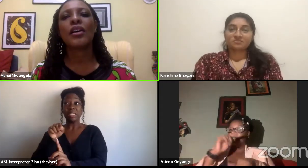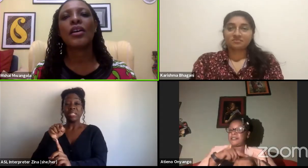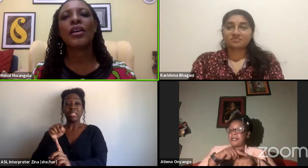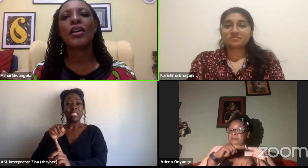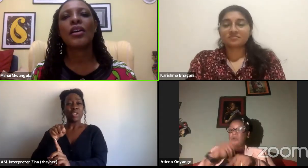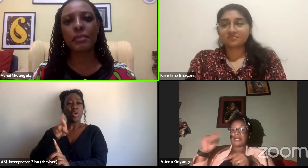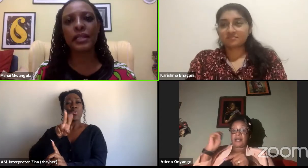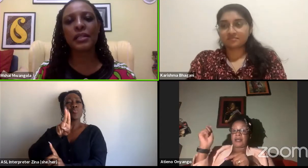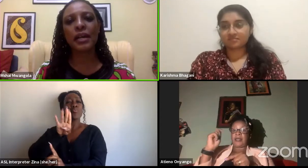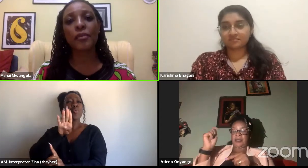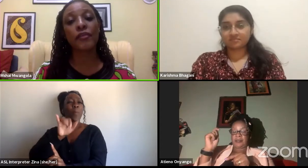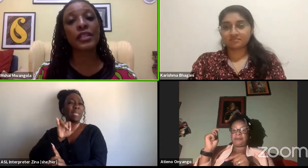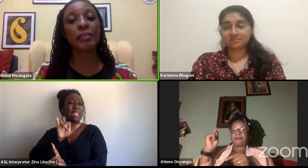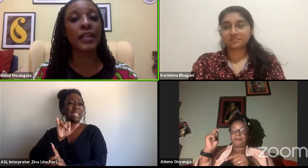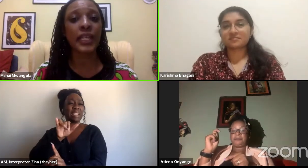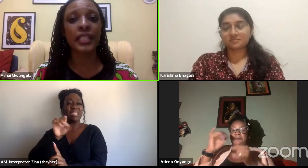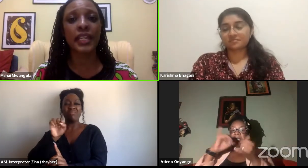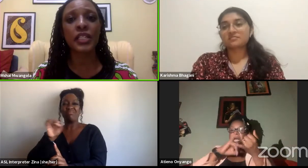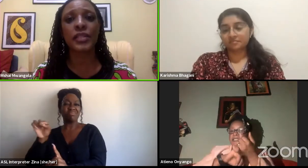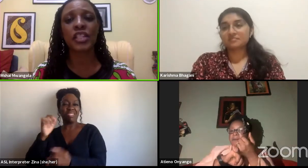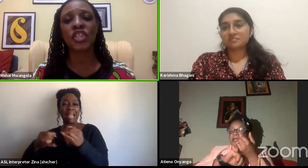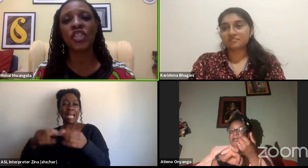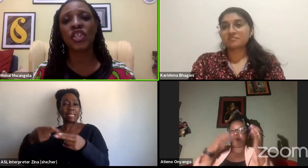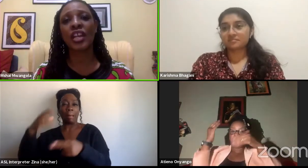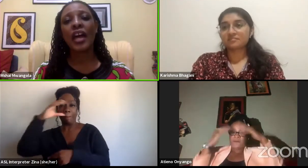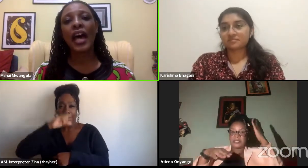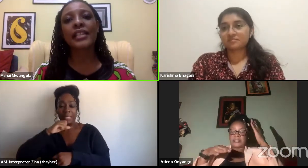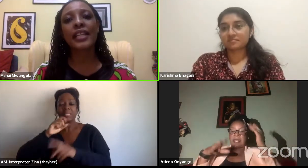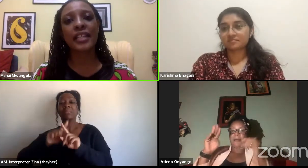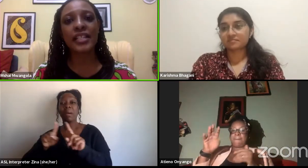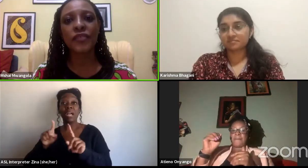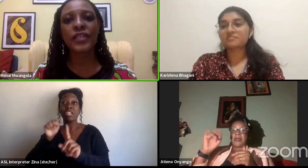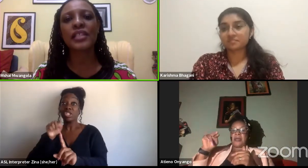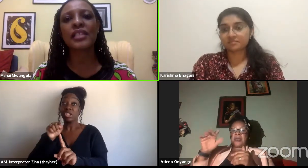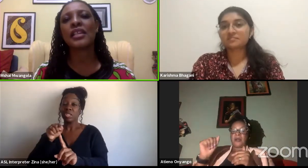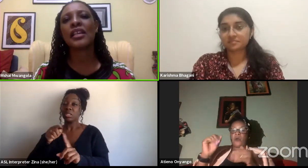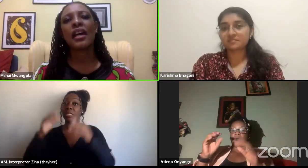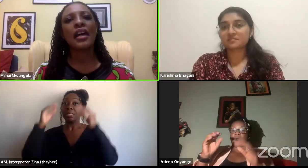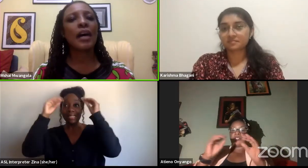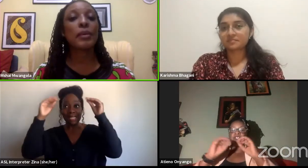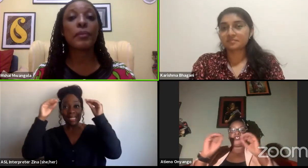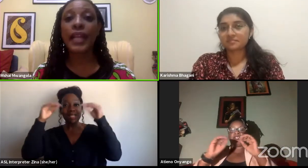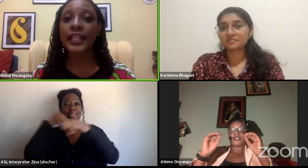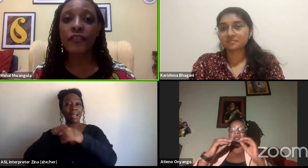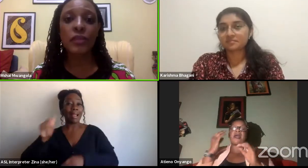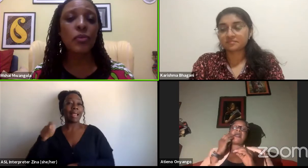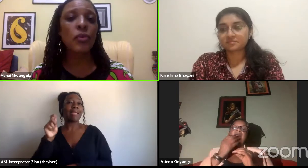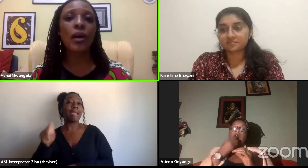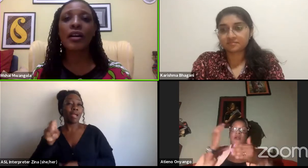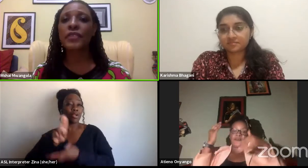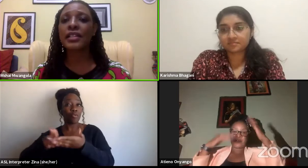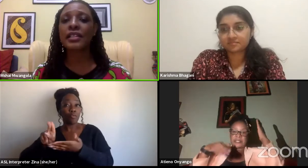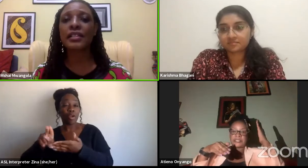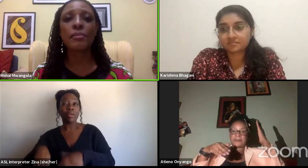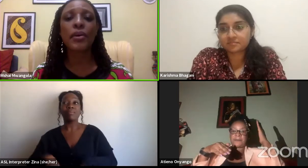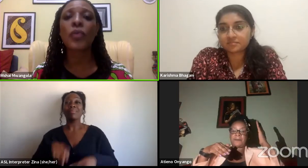her husband, Professor Maina Wa Kinyatti was teaching at Kenyatta university. People like David Mulwa, Francis Imbuga